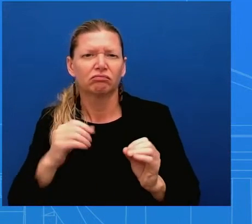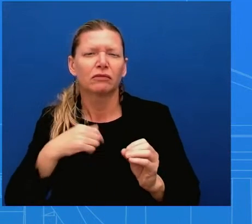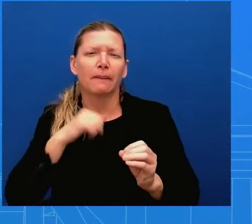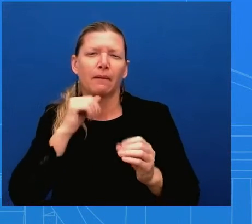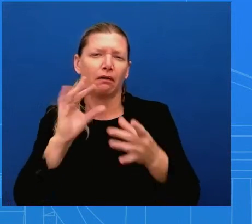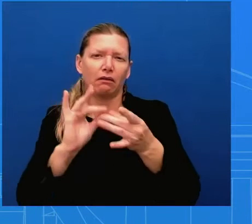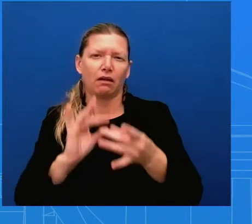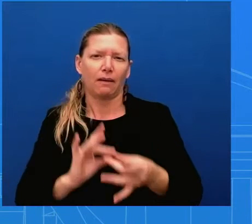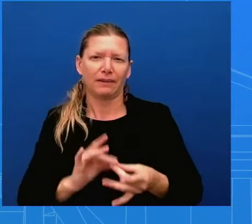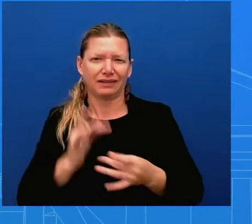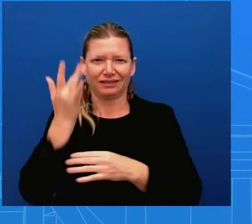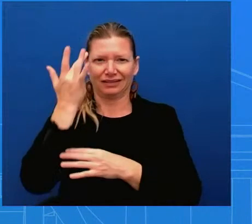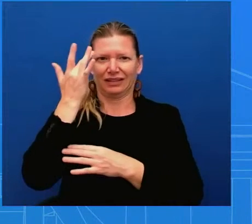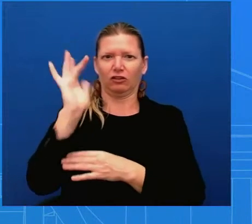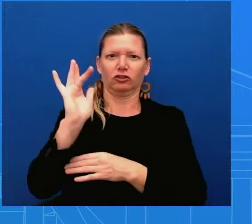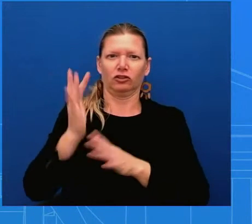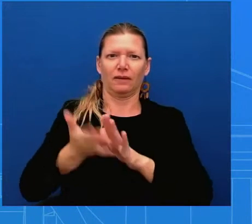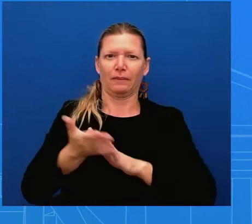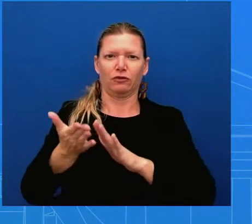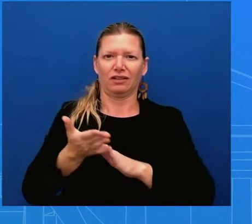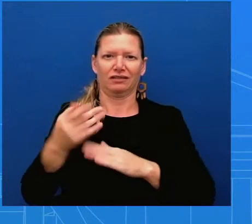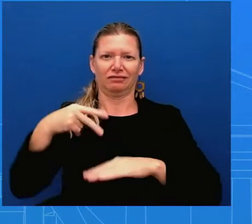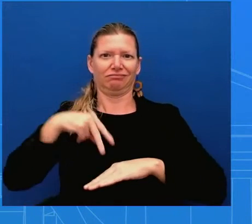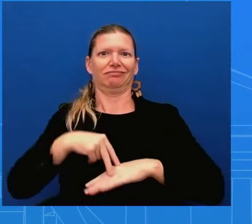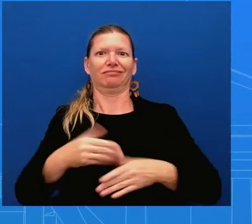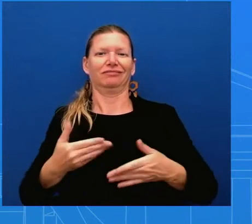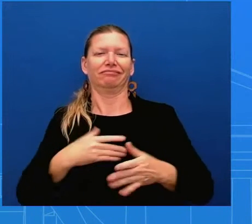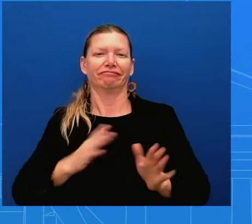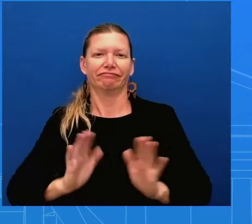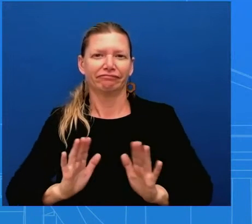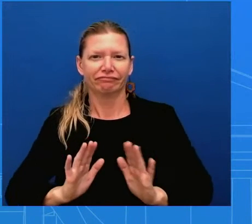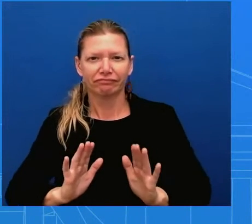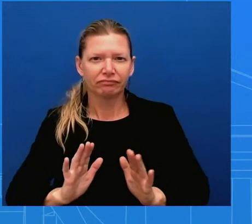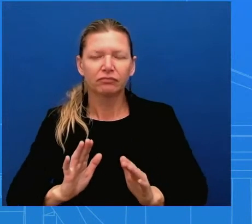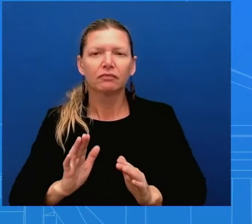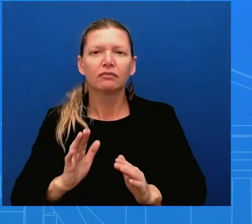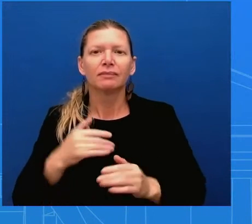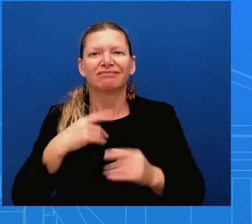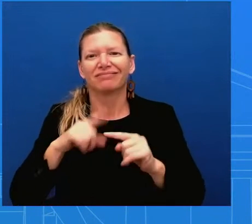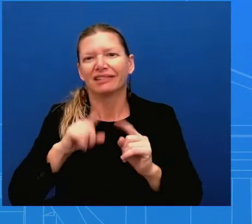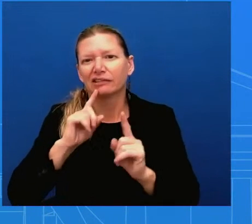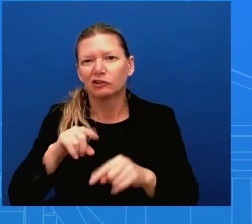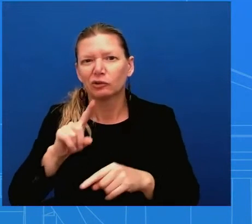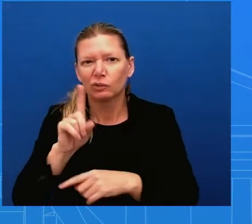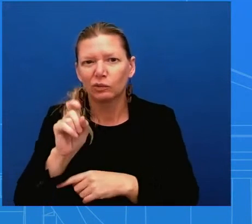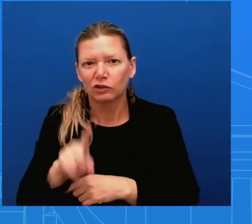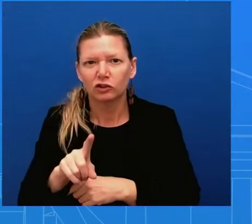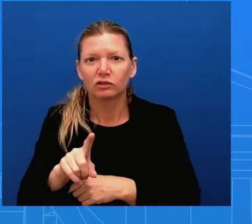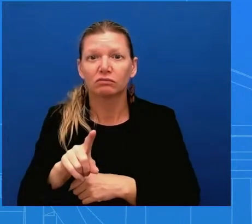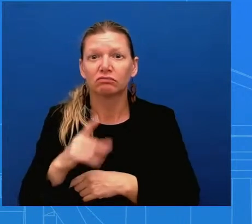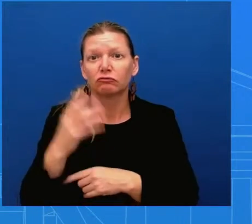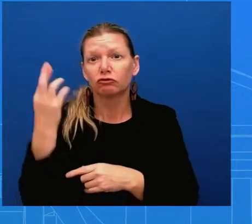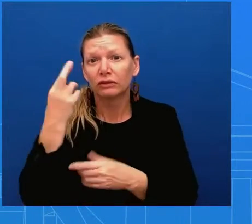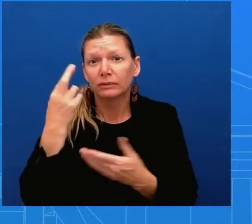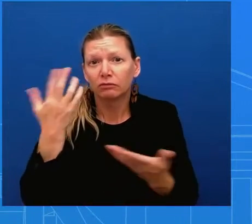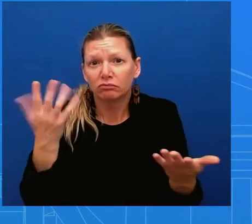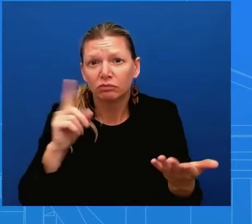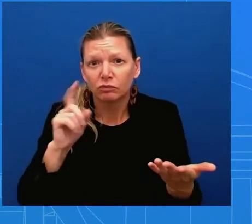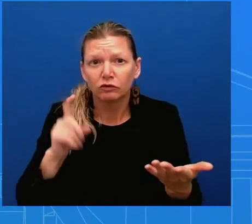it were the case that he weren't in Rafah. But I can't confirm that one way or the other from this podium. The Press: But what reasons are the Israelis giving for why they continue to push forward in Rafah?